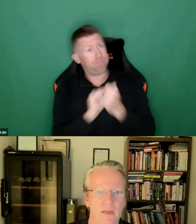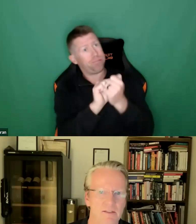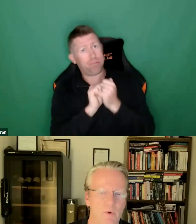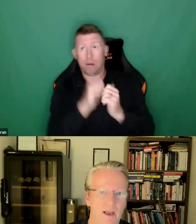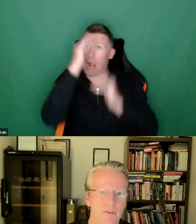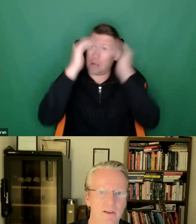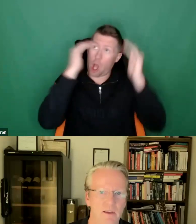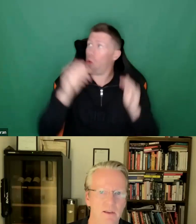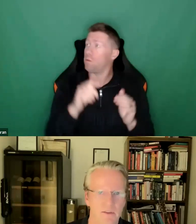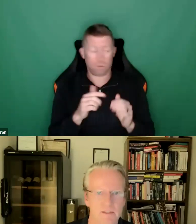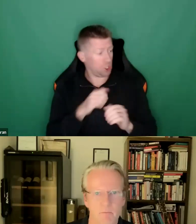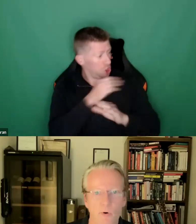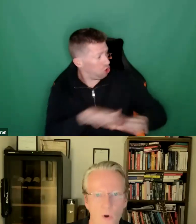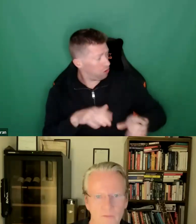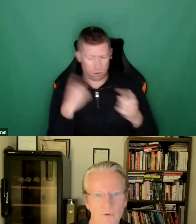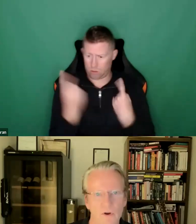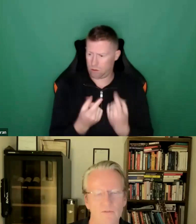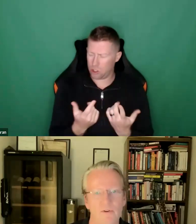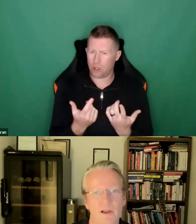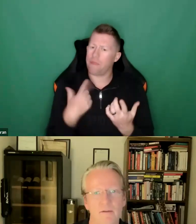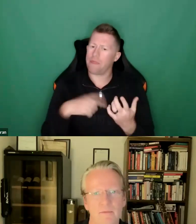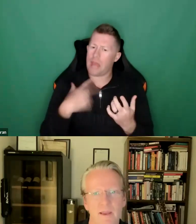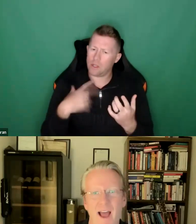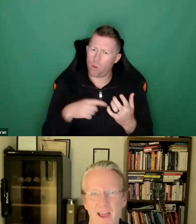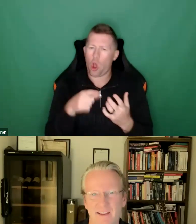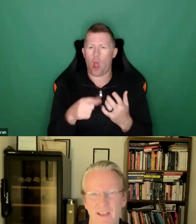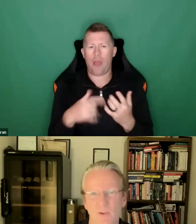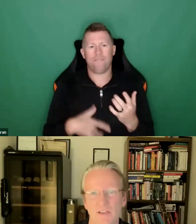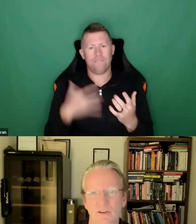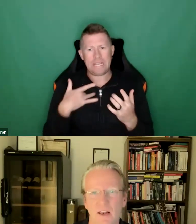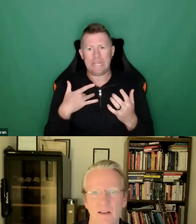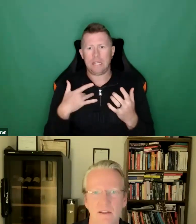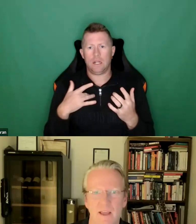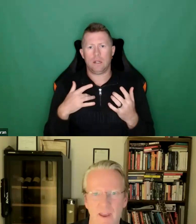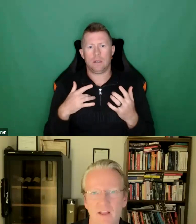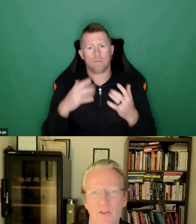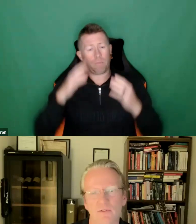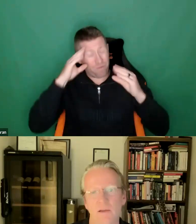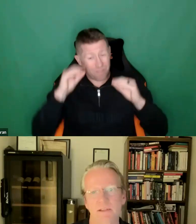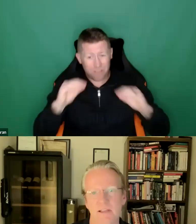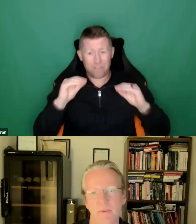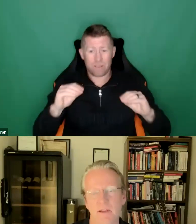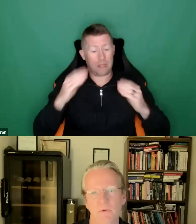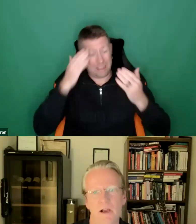are the only place where we can see all young people regularly and the way they work with